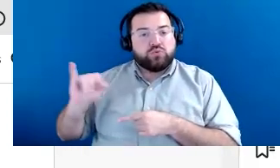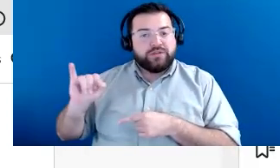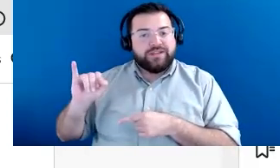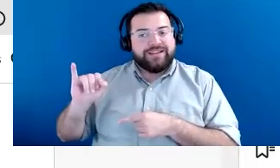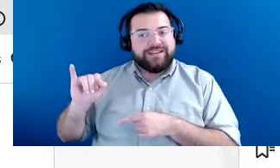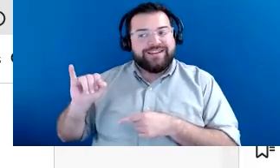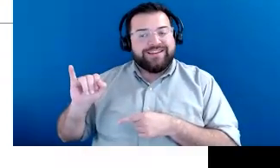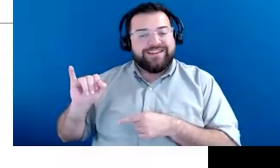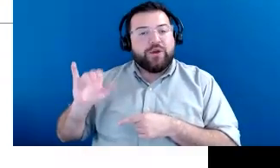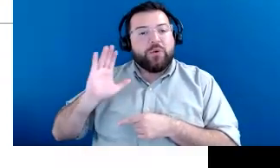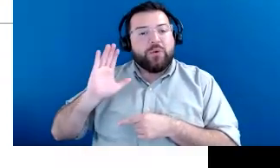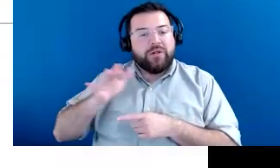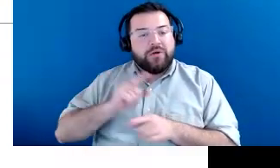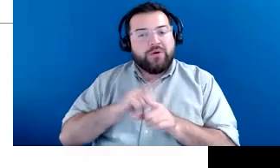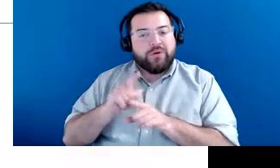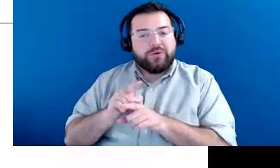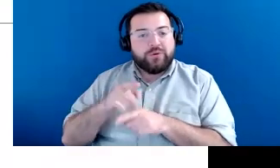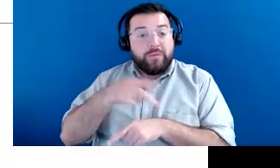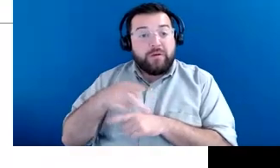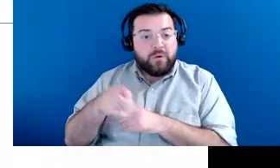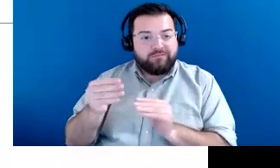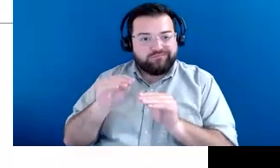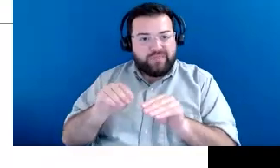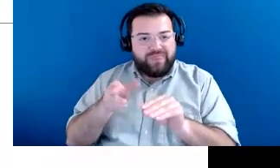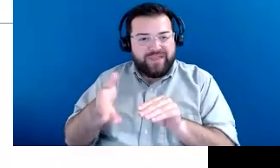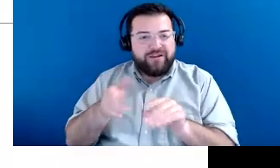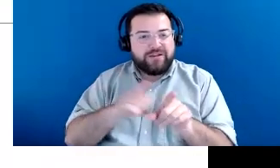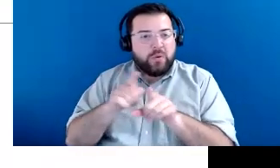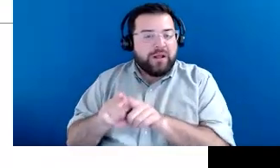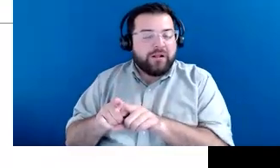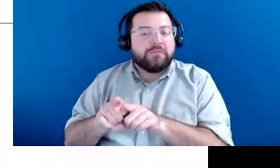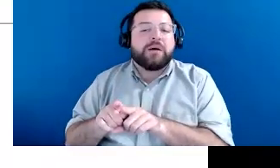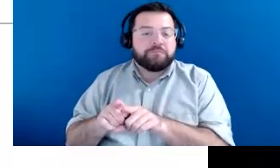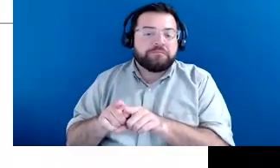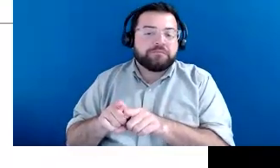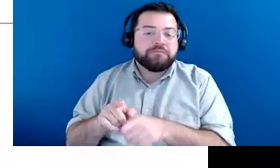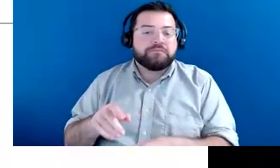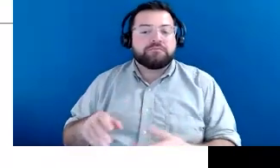she will put the PowerPoint in that as well. But yeah, if you,